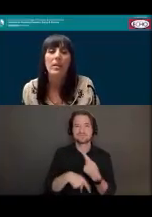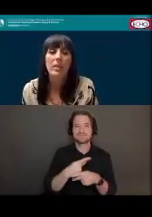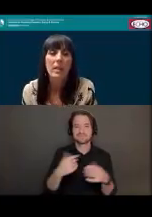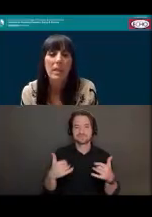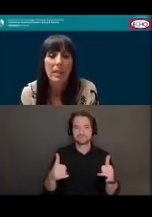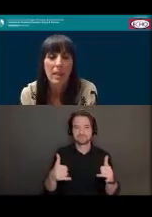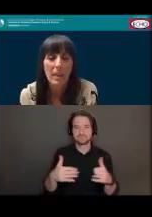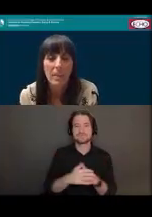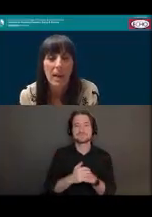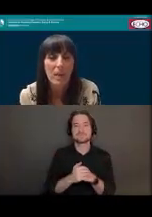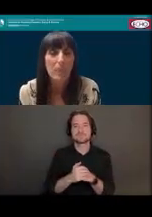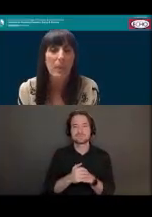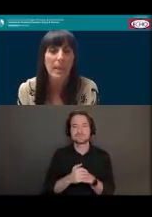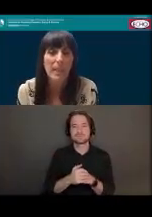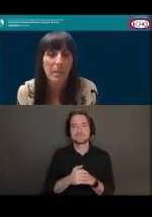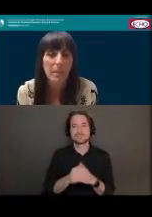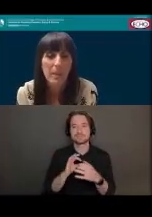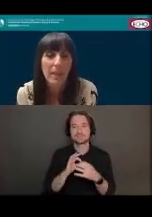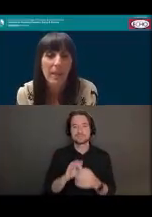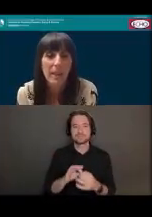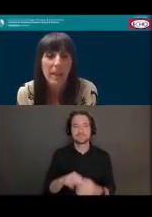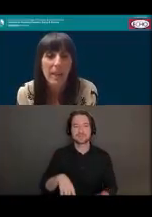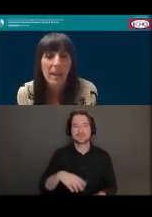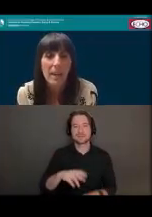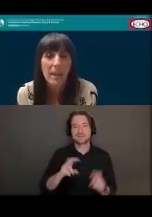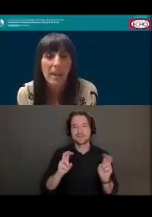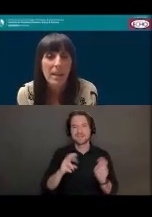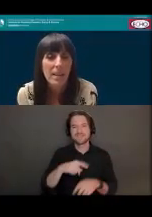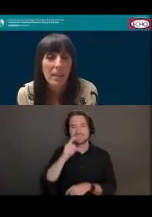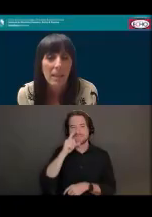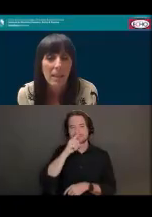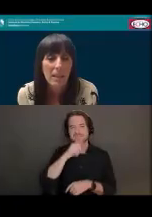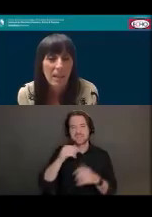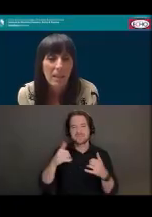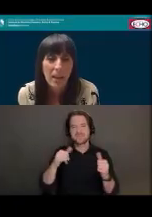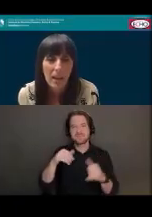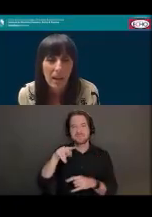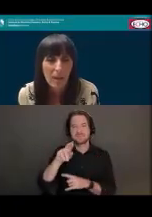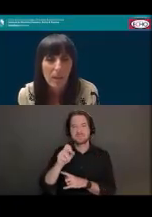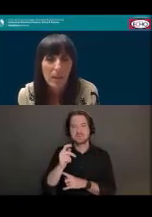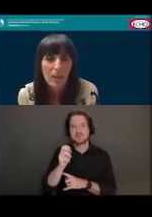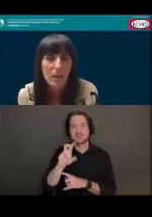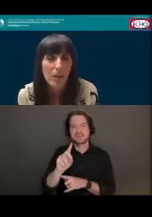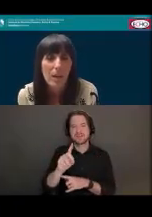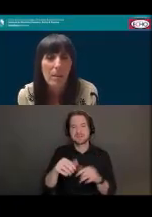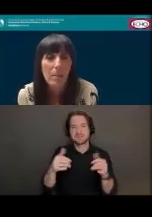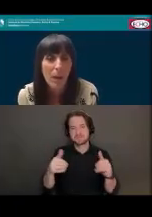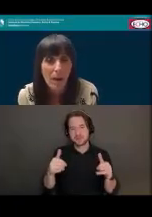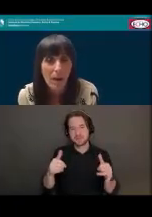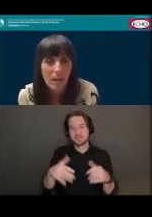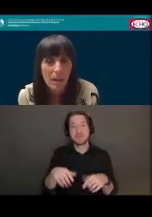really about pretend play, and this helps children process